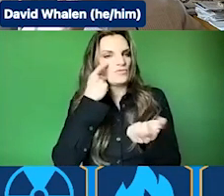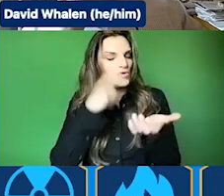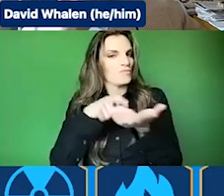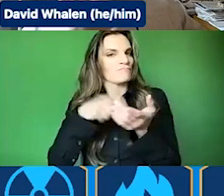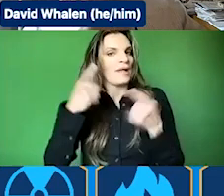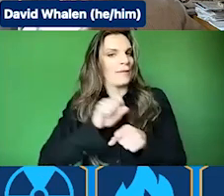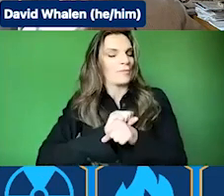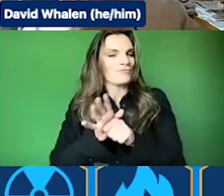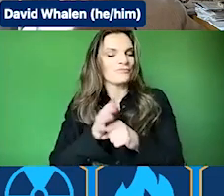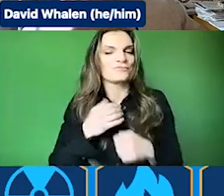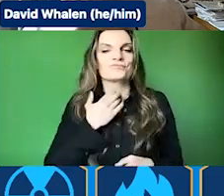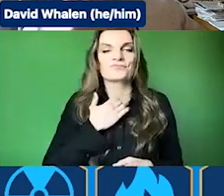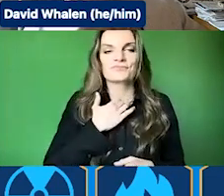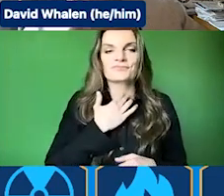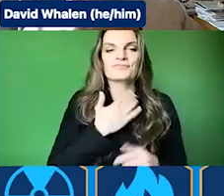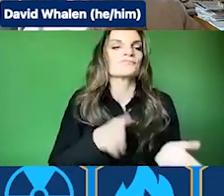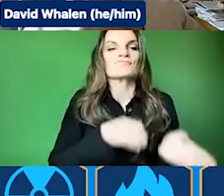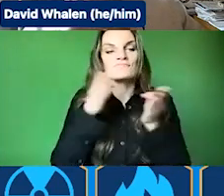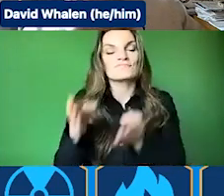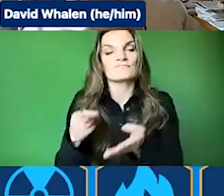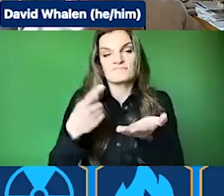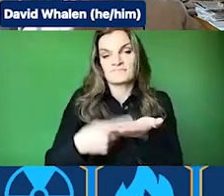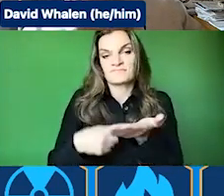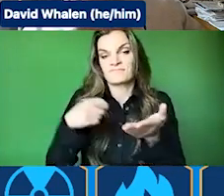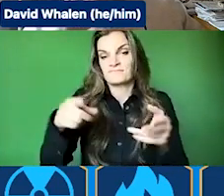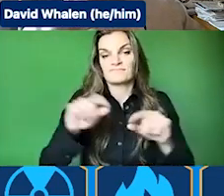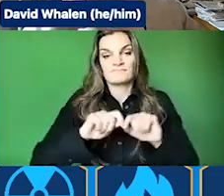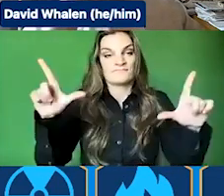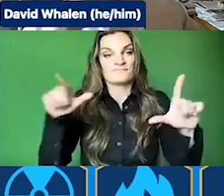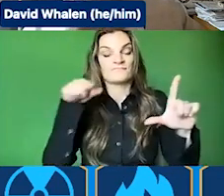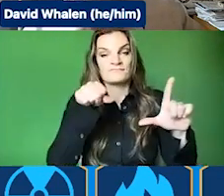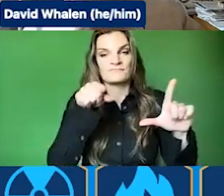slide. I do have full image descriptions available for these